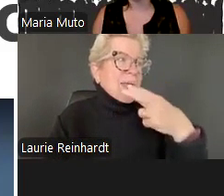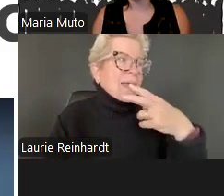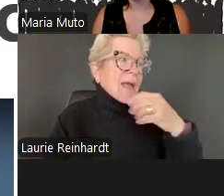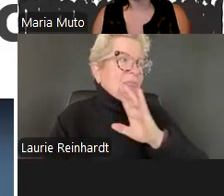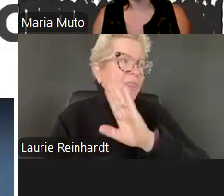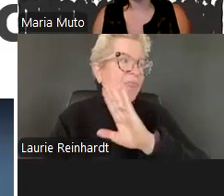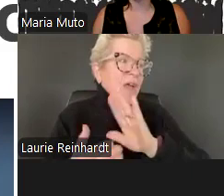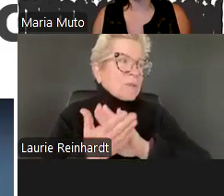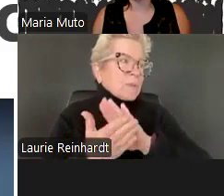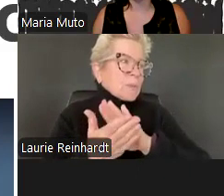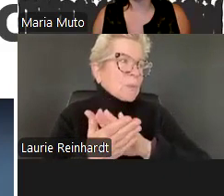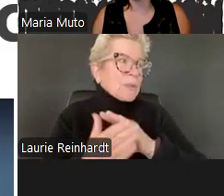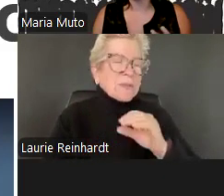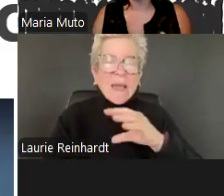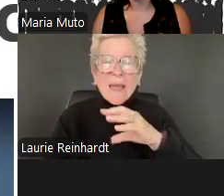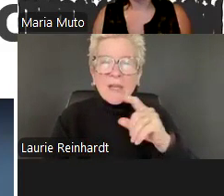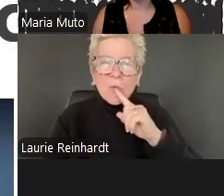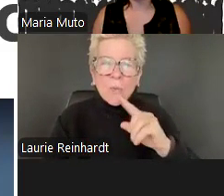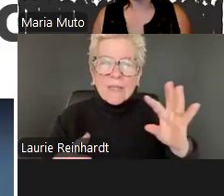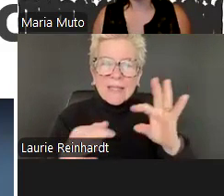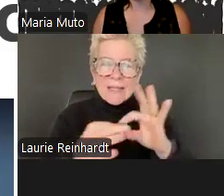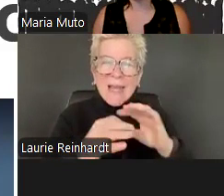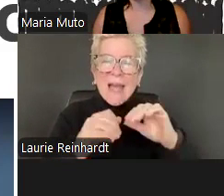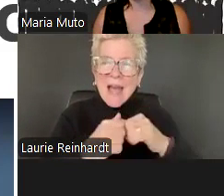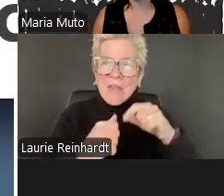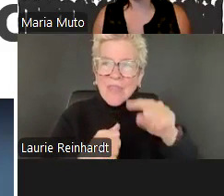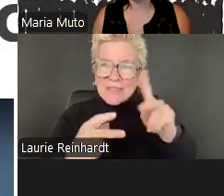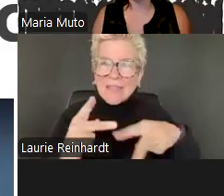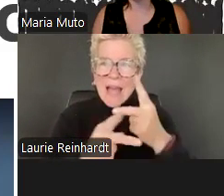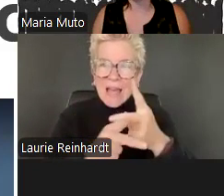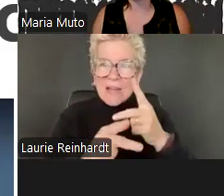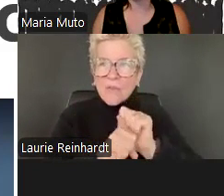and it really connects how this kind of work and project-based learning